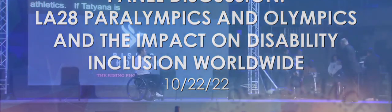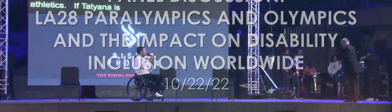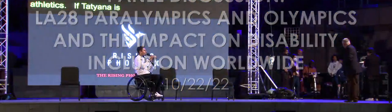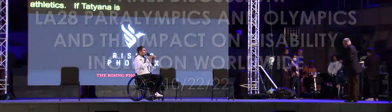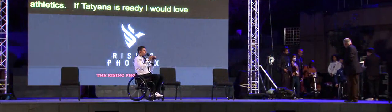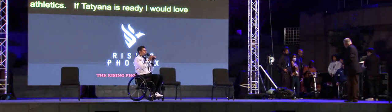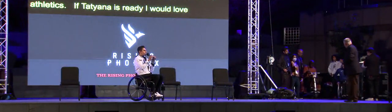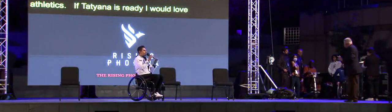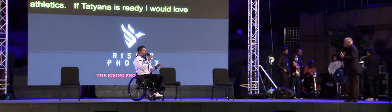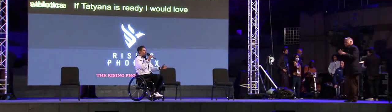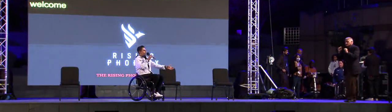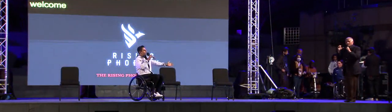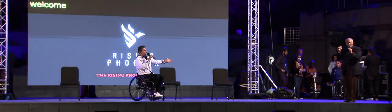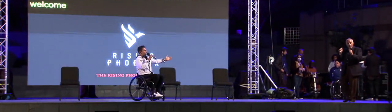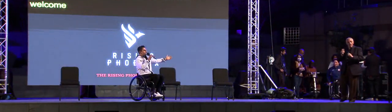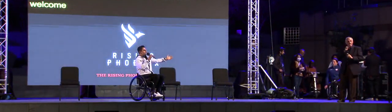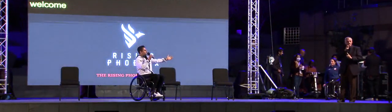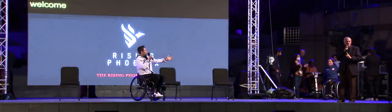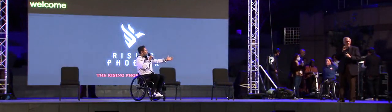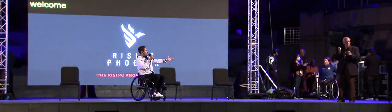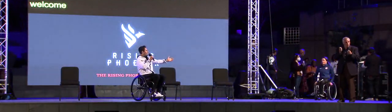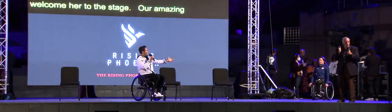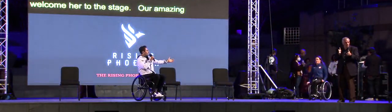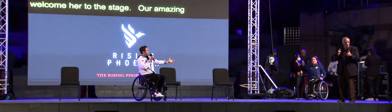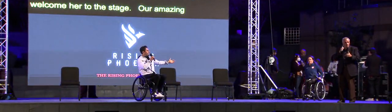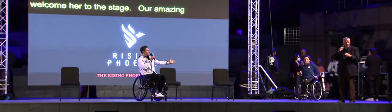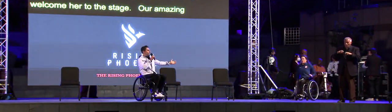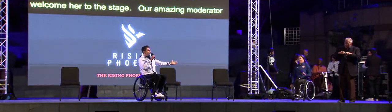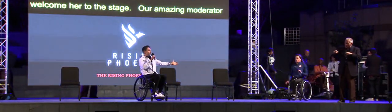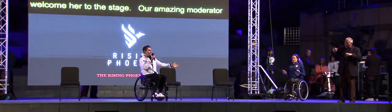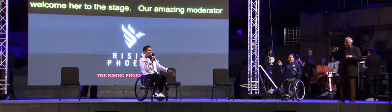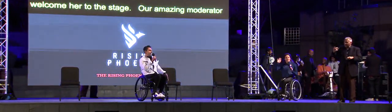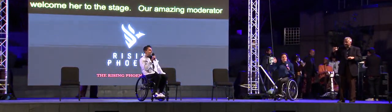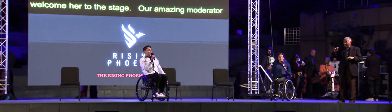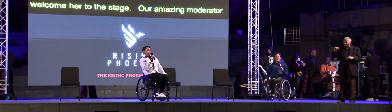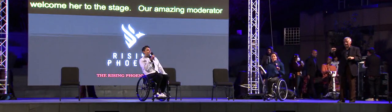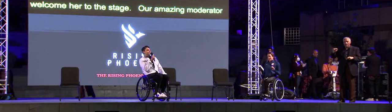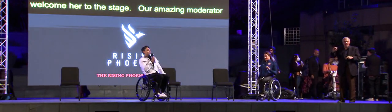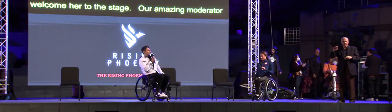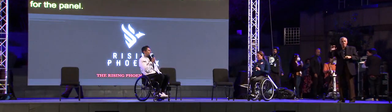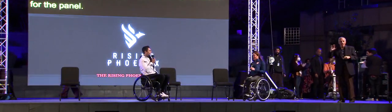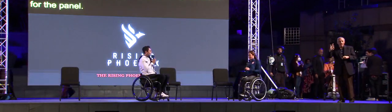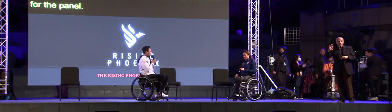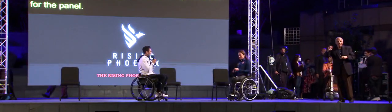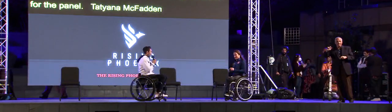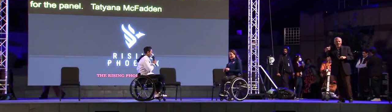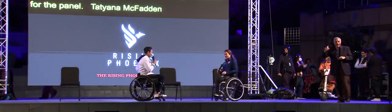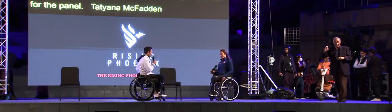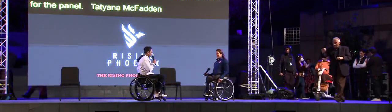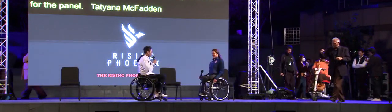Our amazing moderator for the panel, Tatyana McFadden, let's give it up.